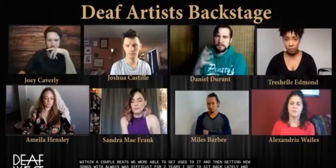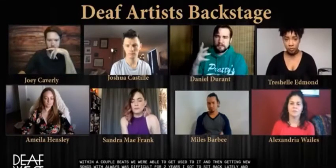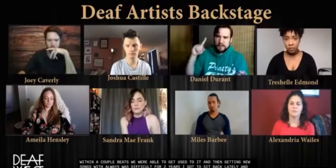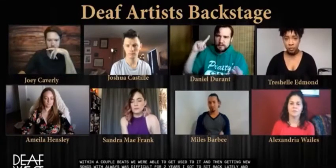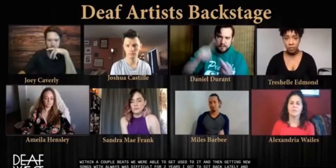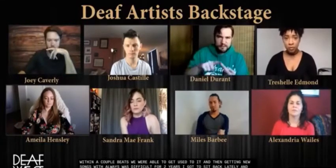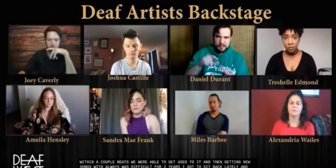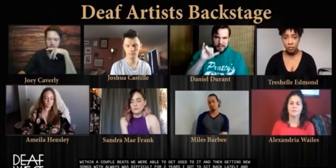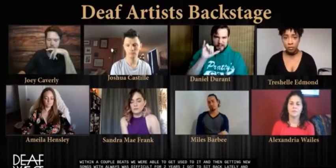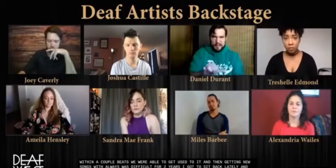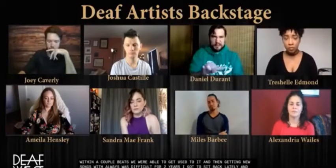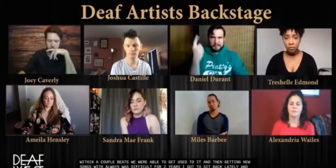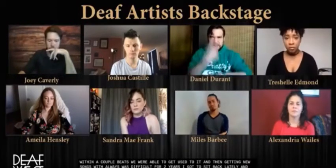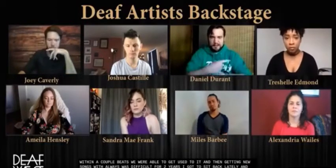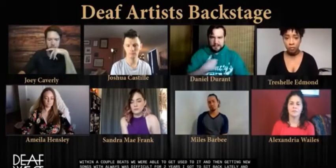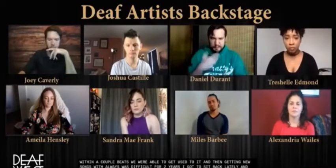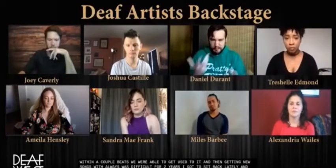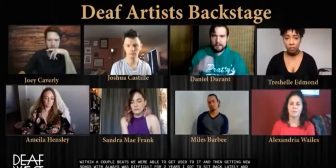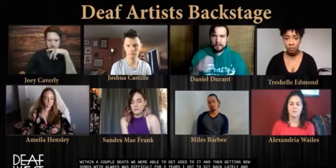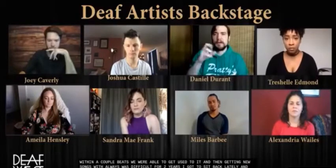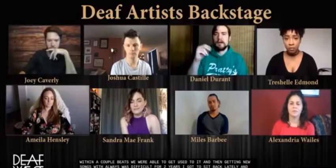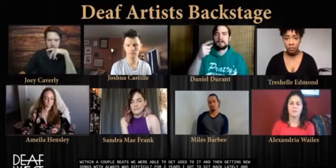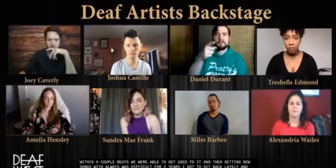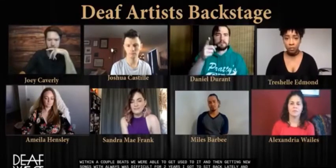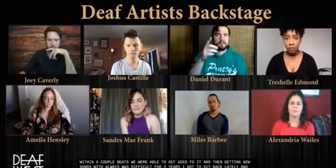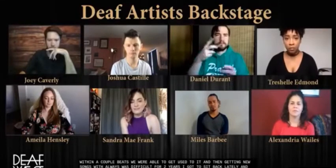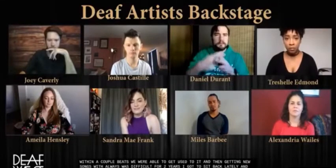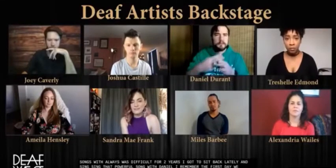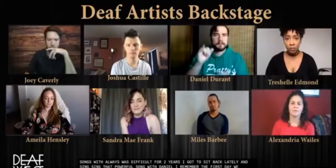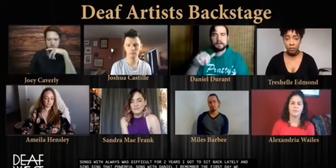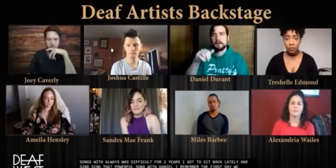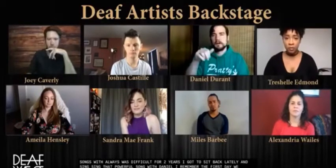Again, I have no prior musical theater experience.